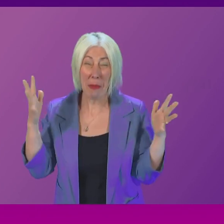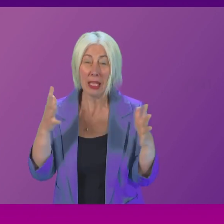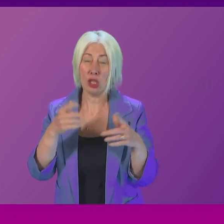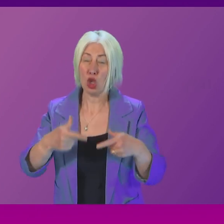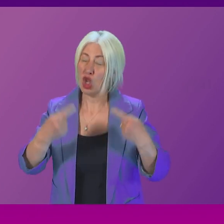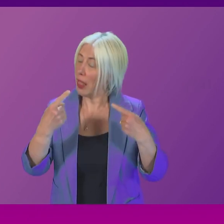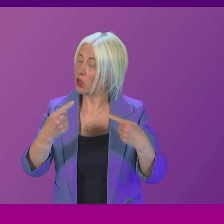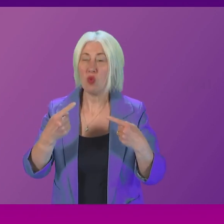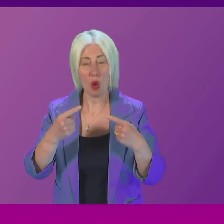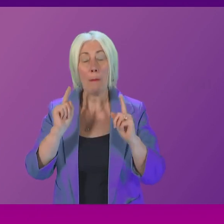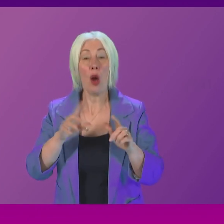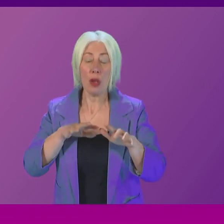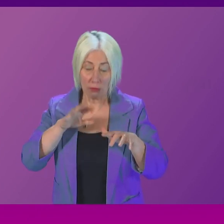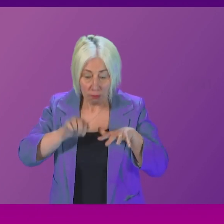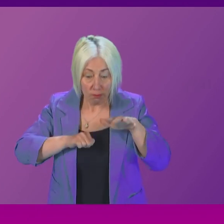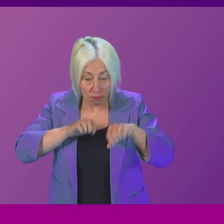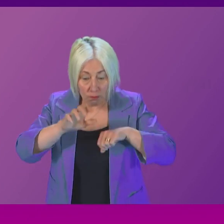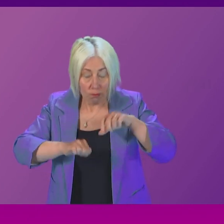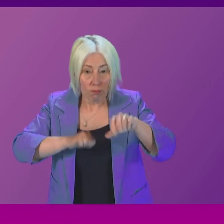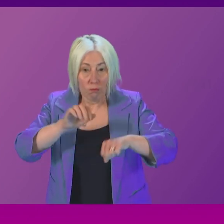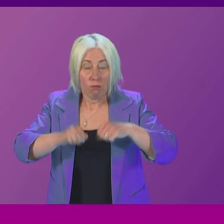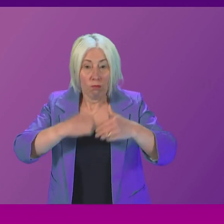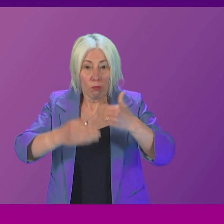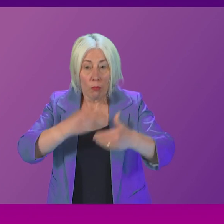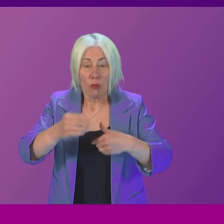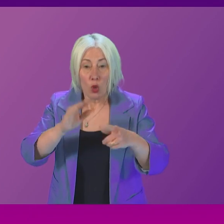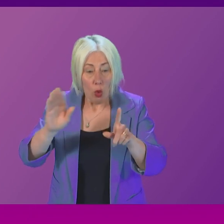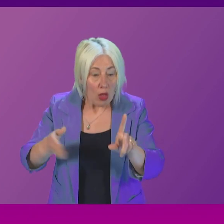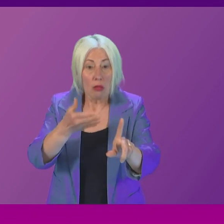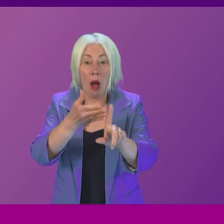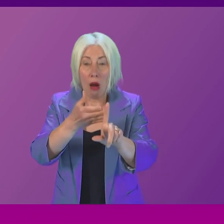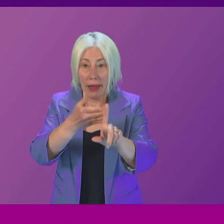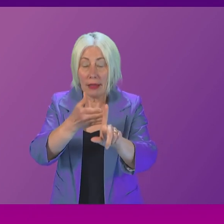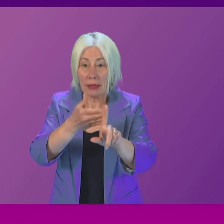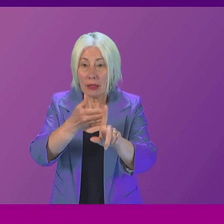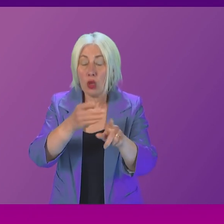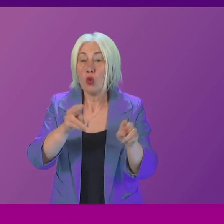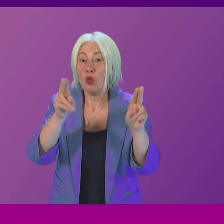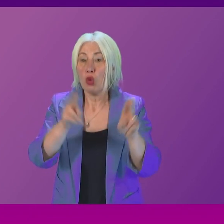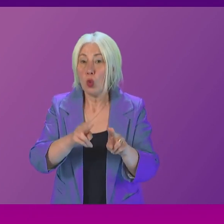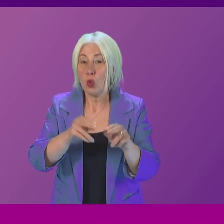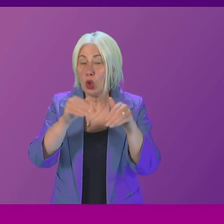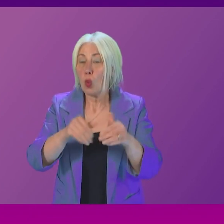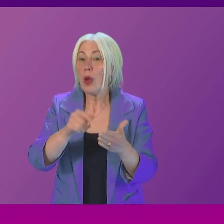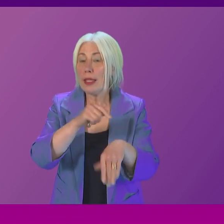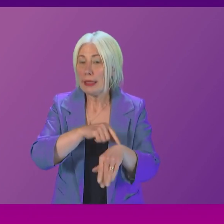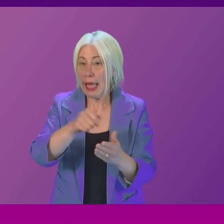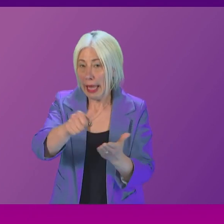We are making some progress in relation to the targets to reduce waiting times for both